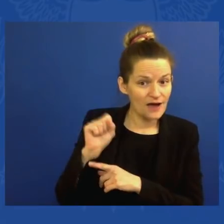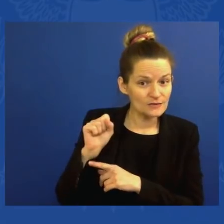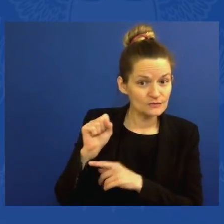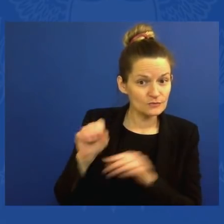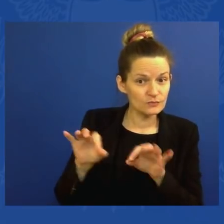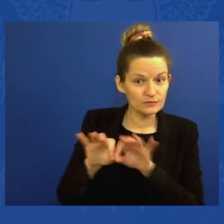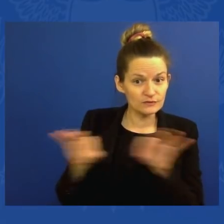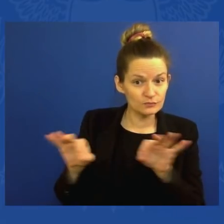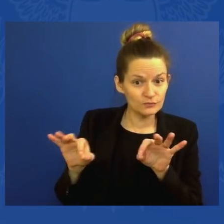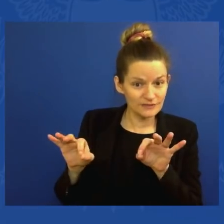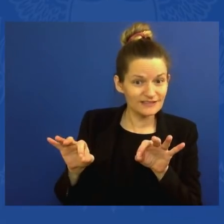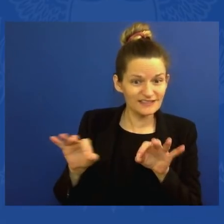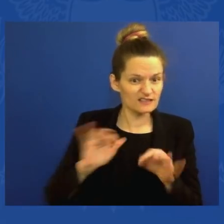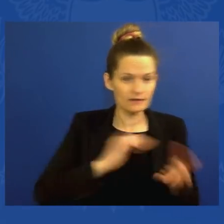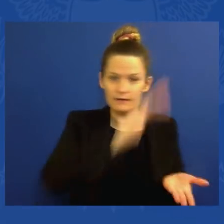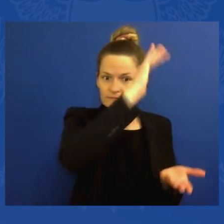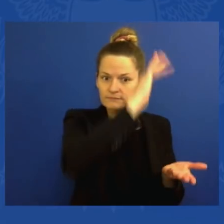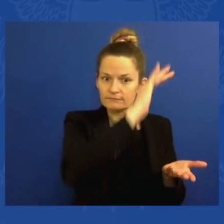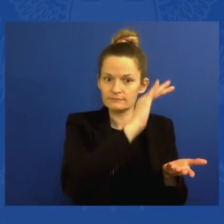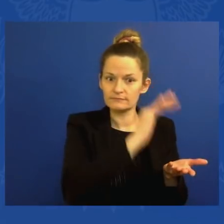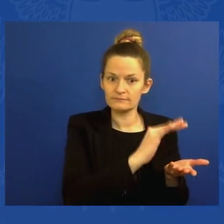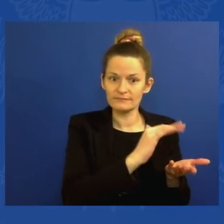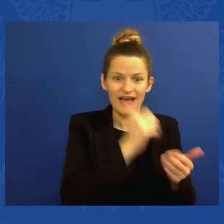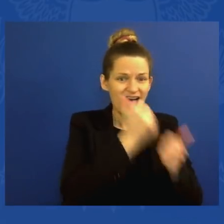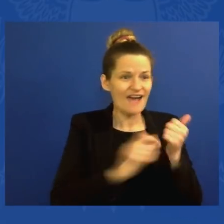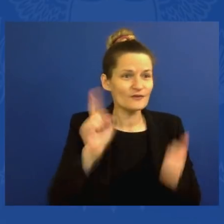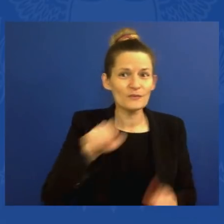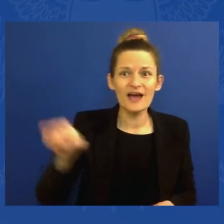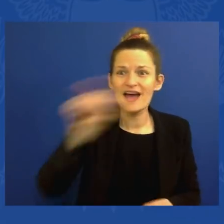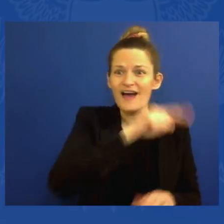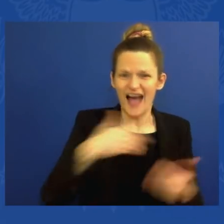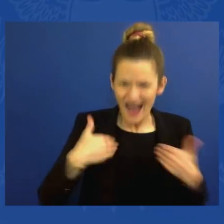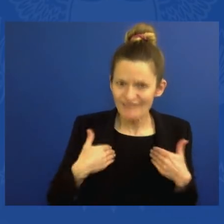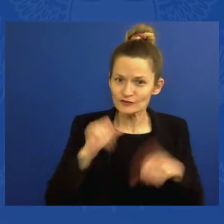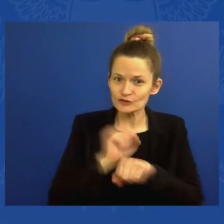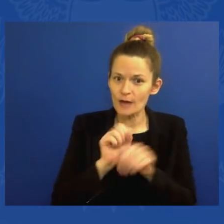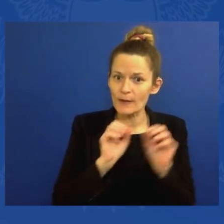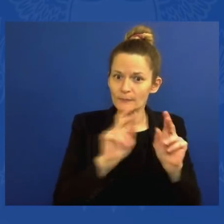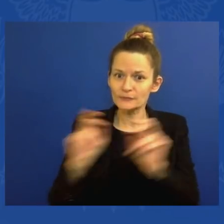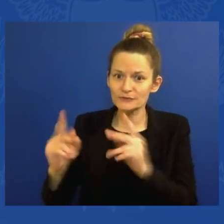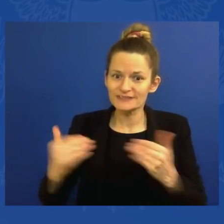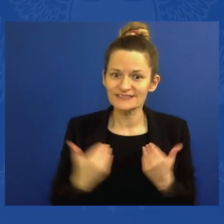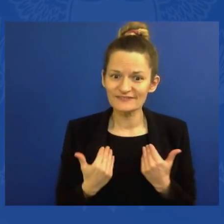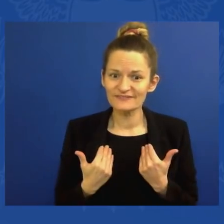Workers' weekly earnings rose in February. The people in working-class sectors like transportation